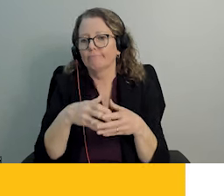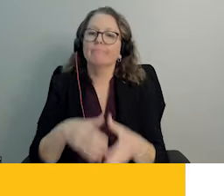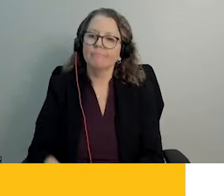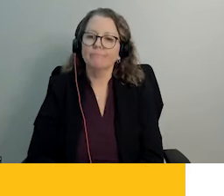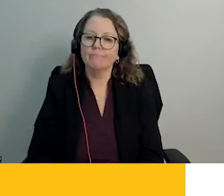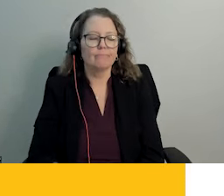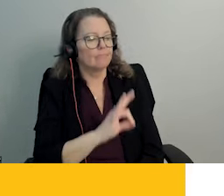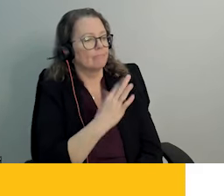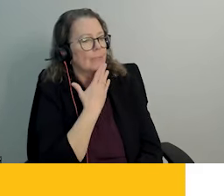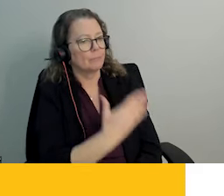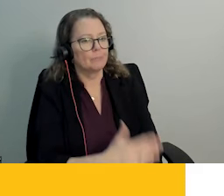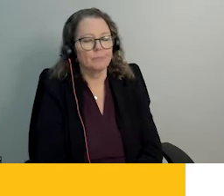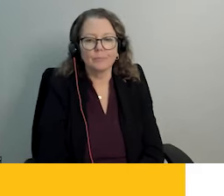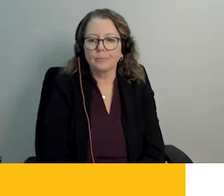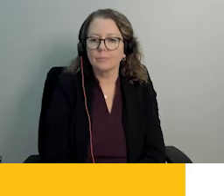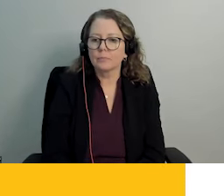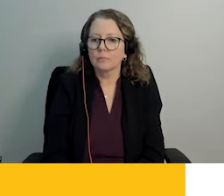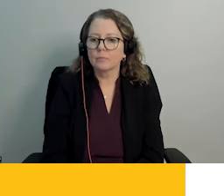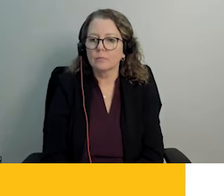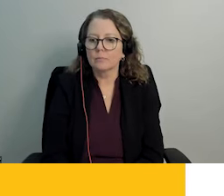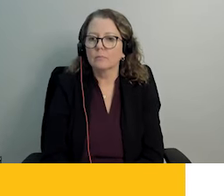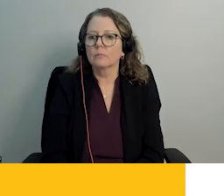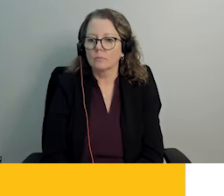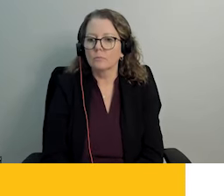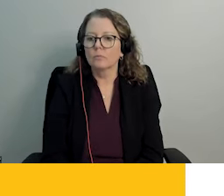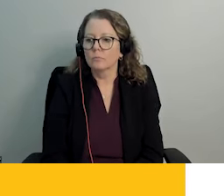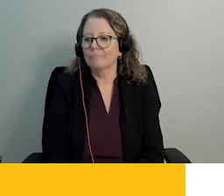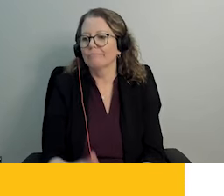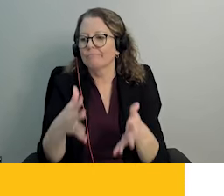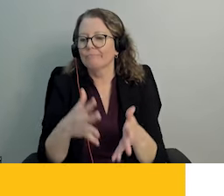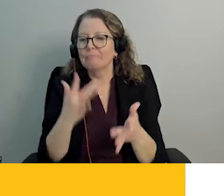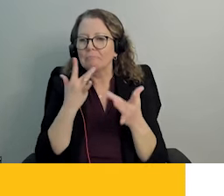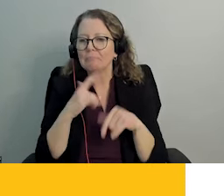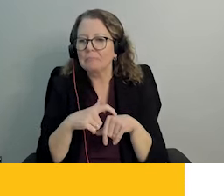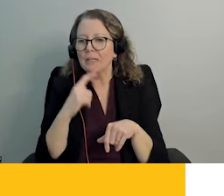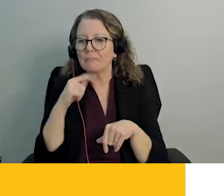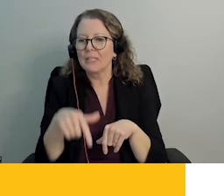Thanks. Unfortunately, that's all the time that we have for this session.